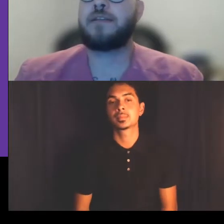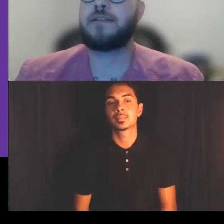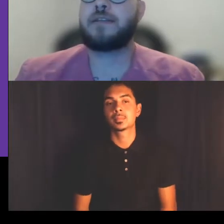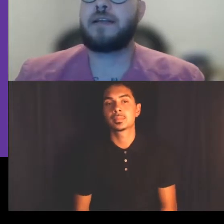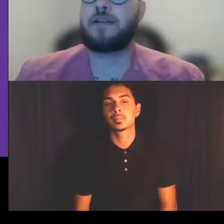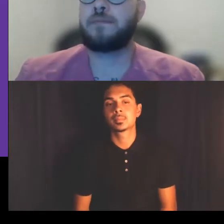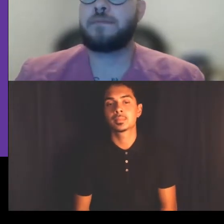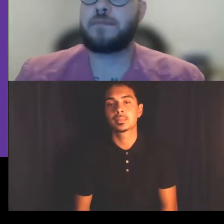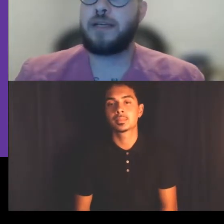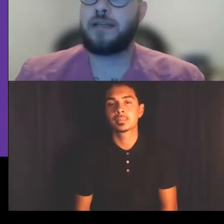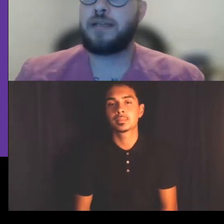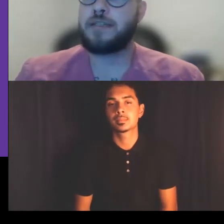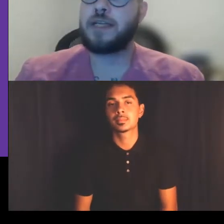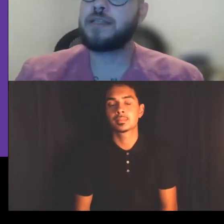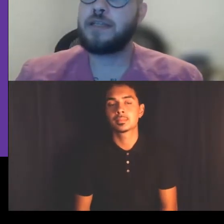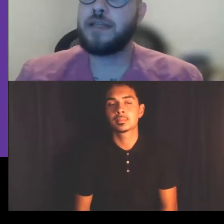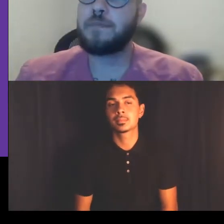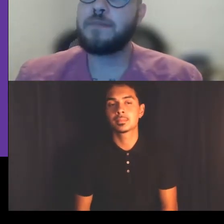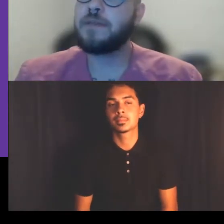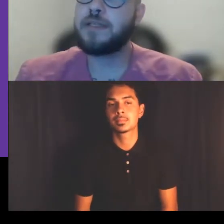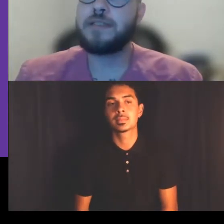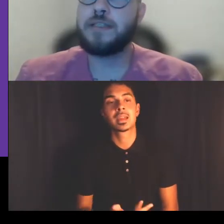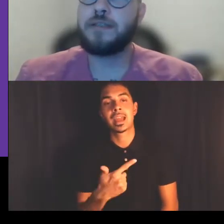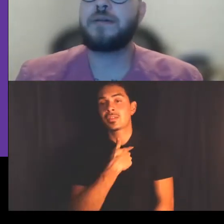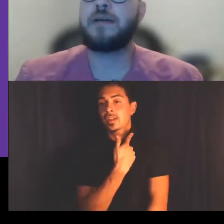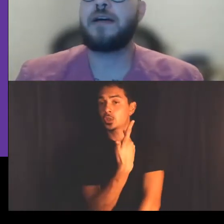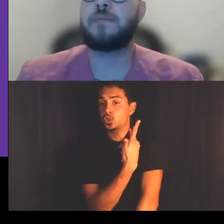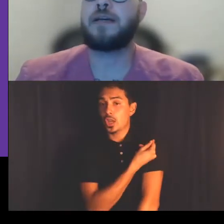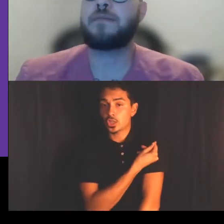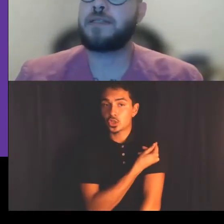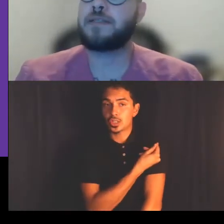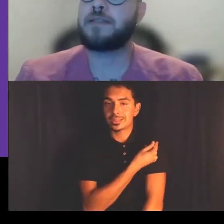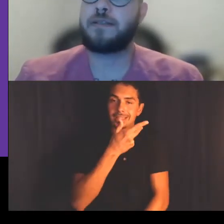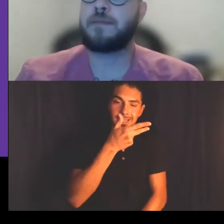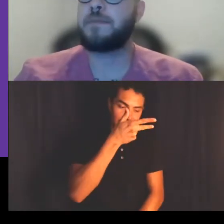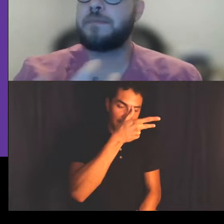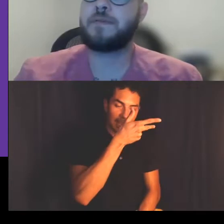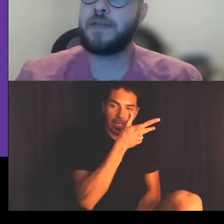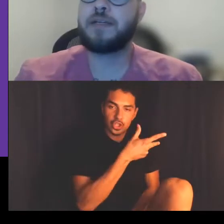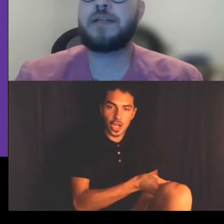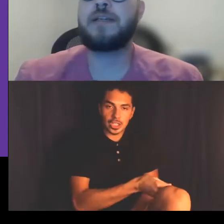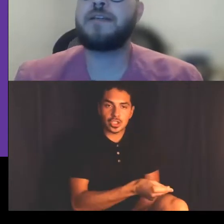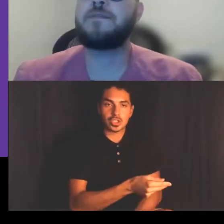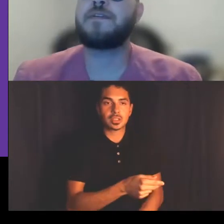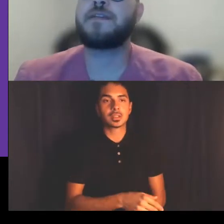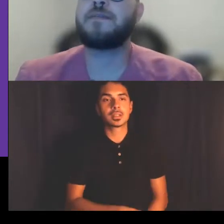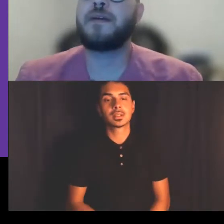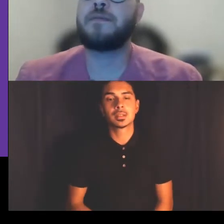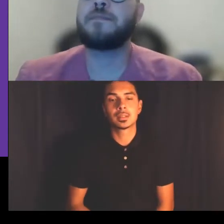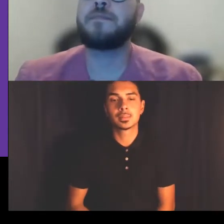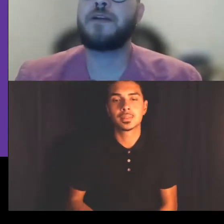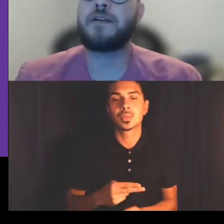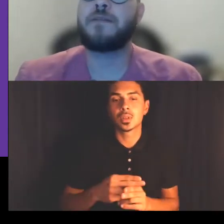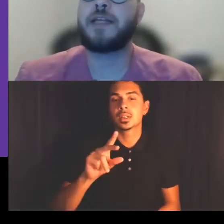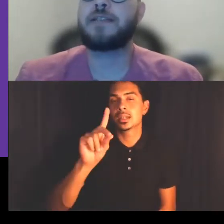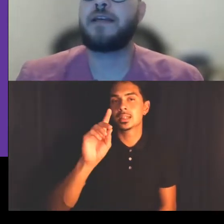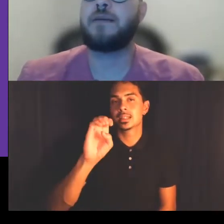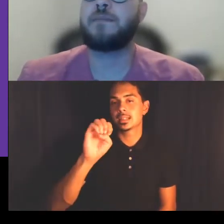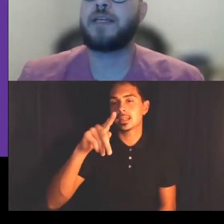There's an injection that people can do. That one's called Depo-Provera, if folks have heard of it.